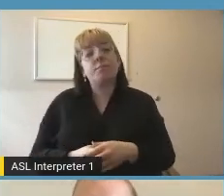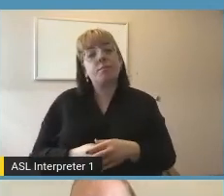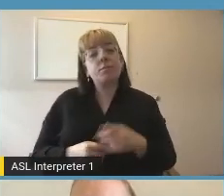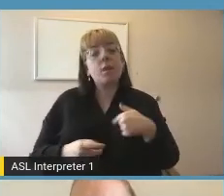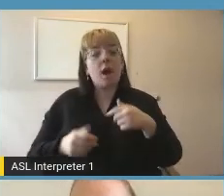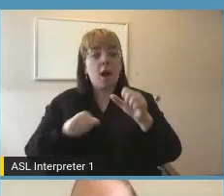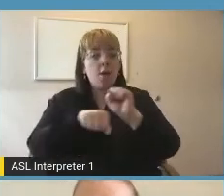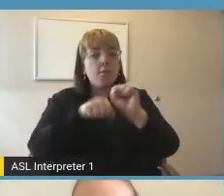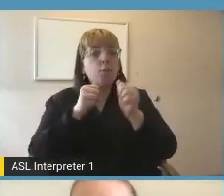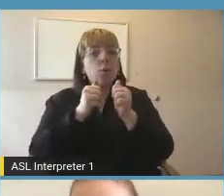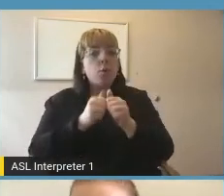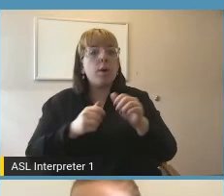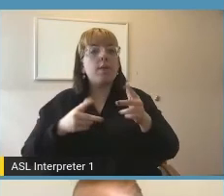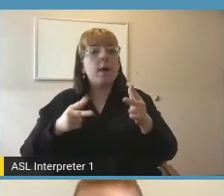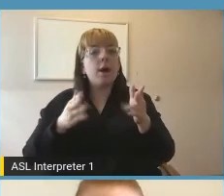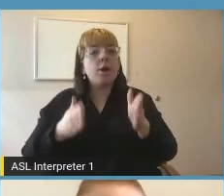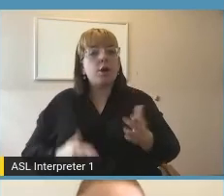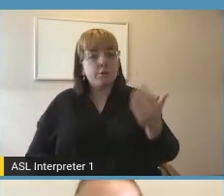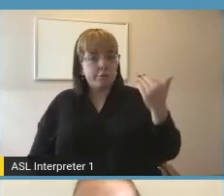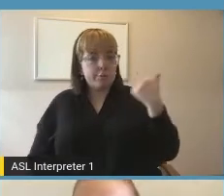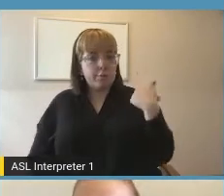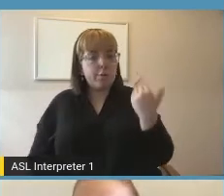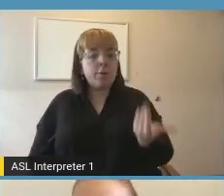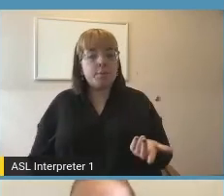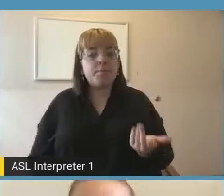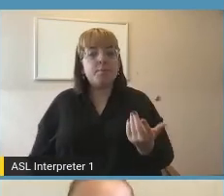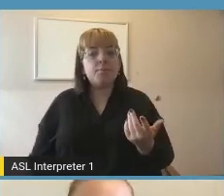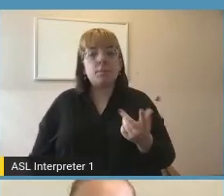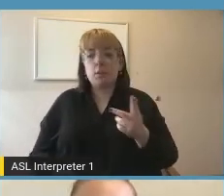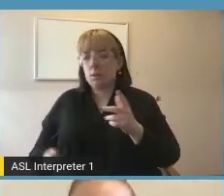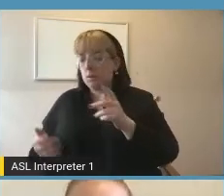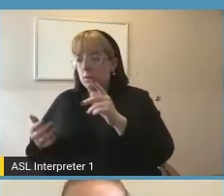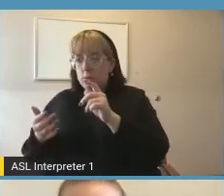episode in Descript they have exactly how they want they have written it they have edited